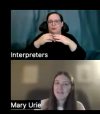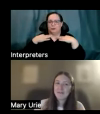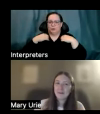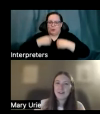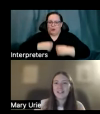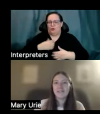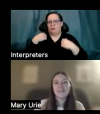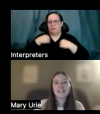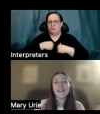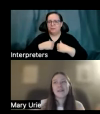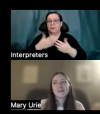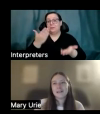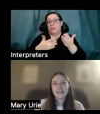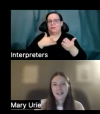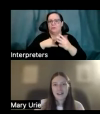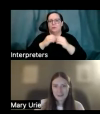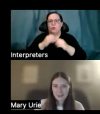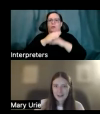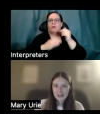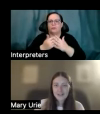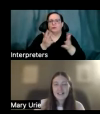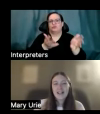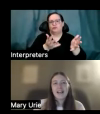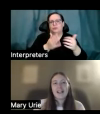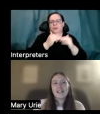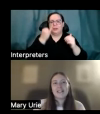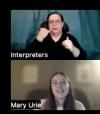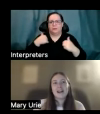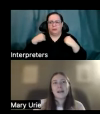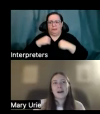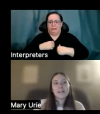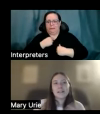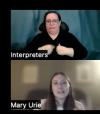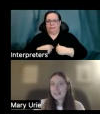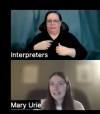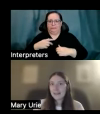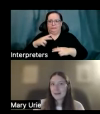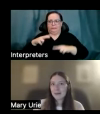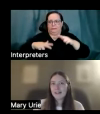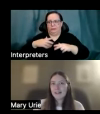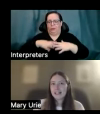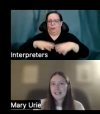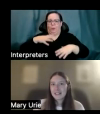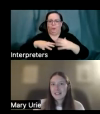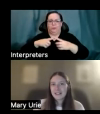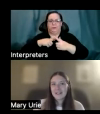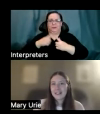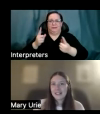comfortable than if you're in really uncomfortable clothes. And coming up and speaking to people at the legislature at the